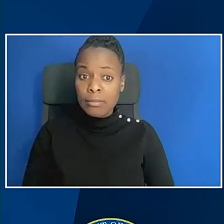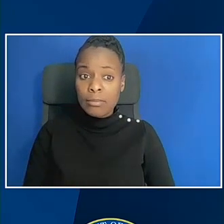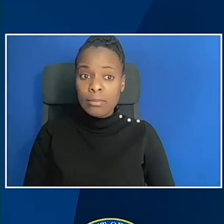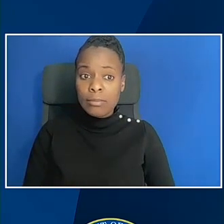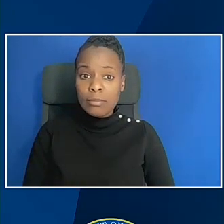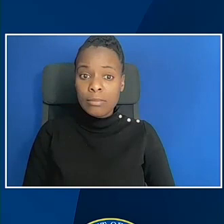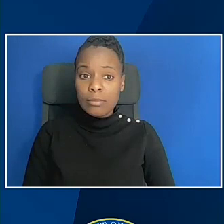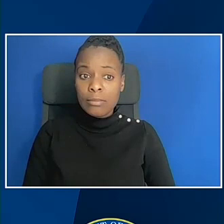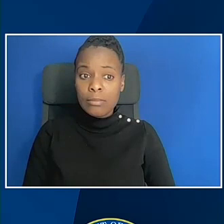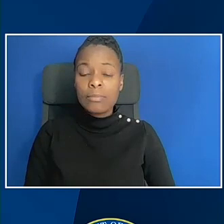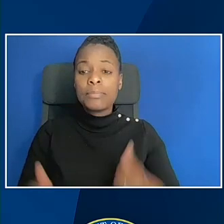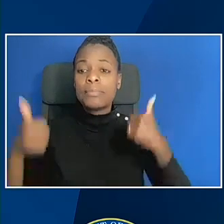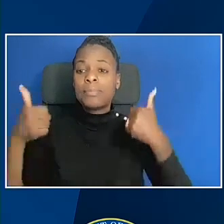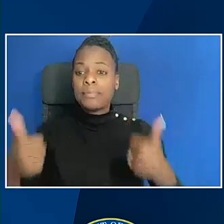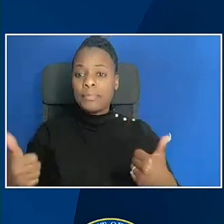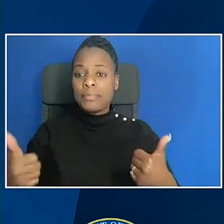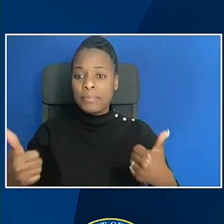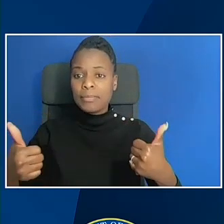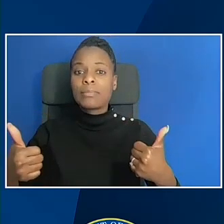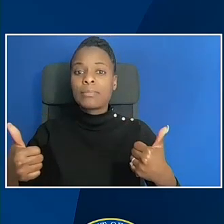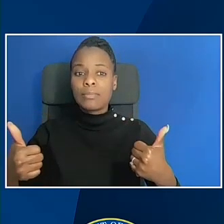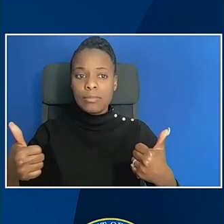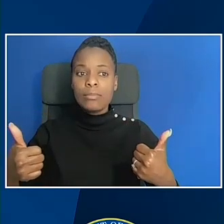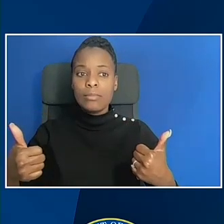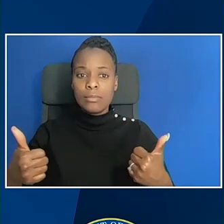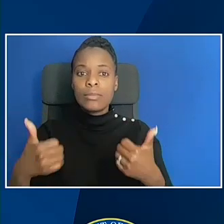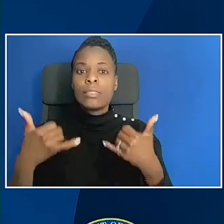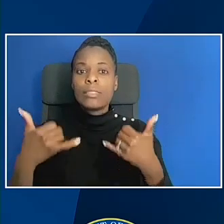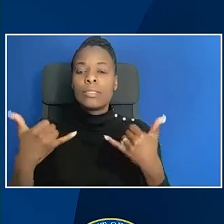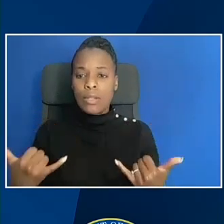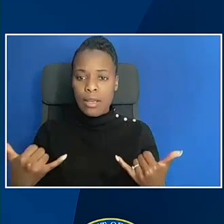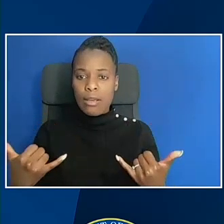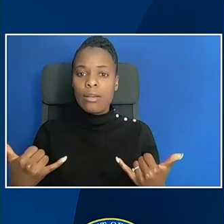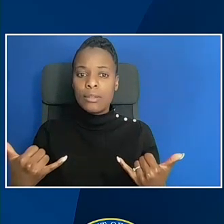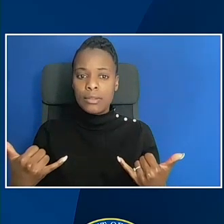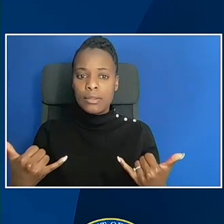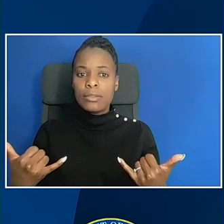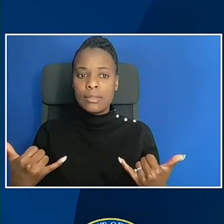Alright, so let's go ahead and break the